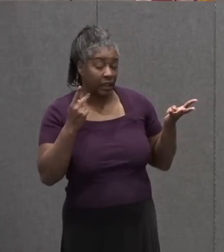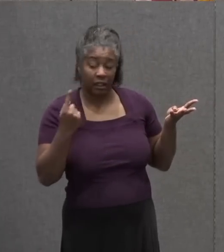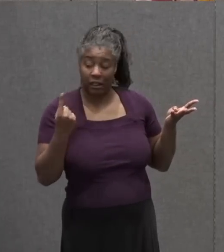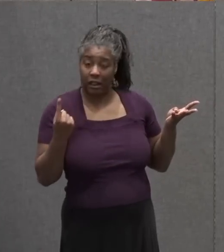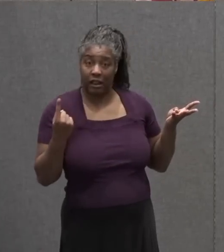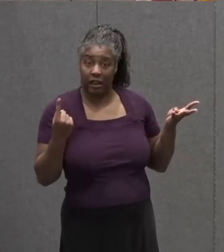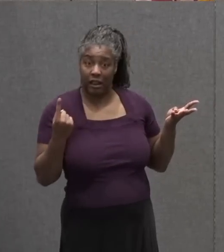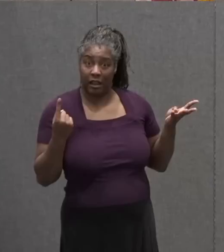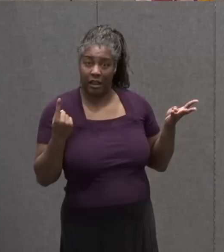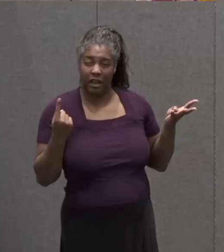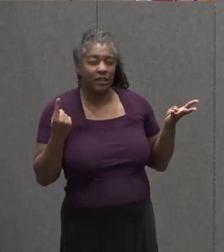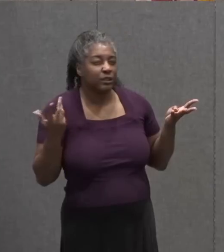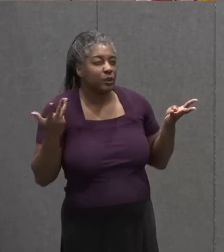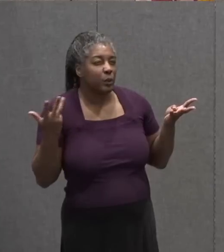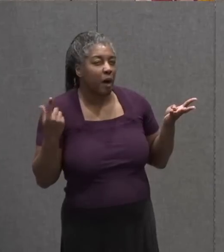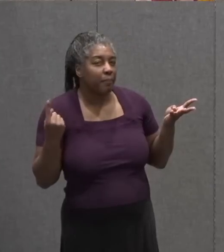and guess what's still in the bag?